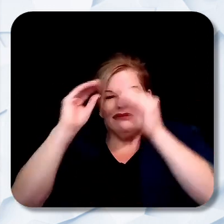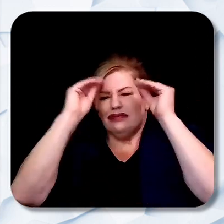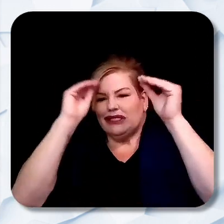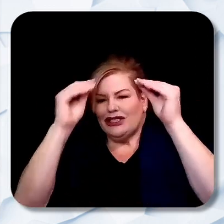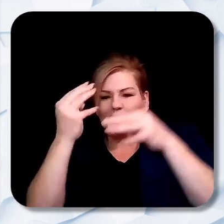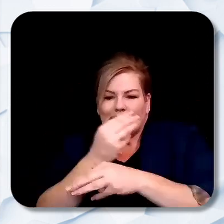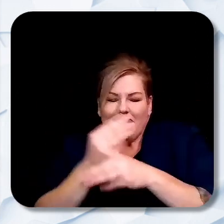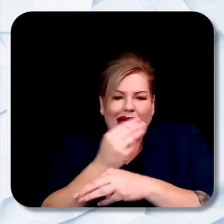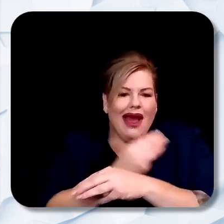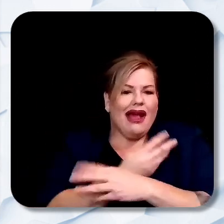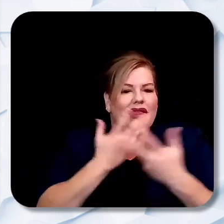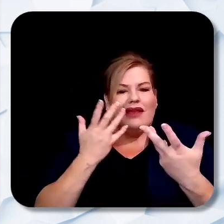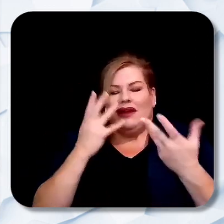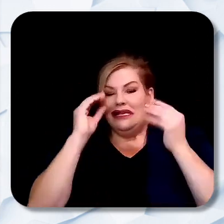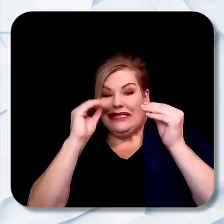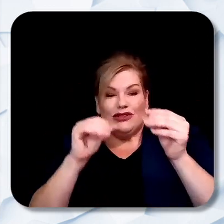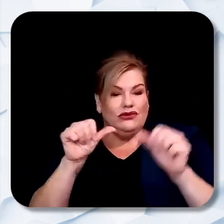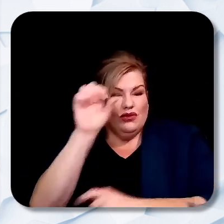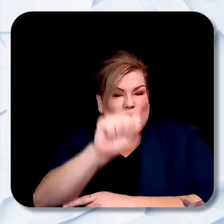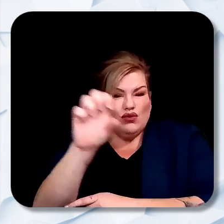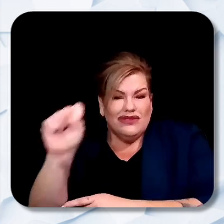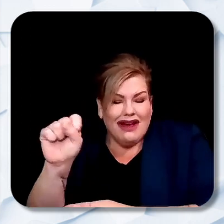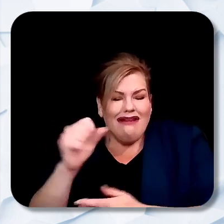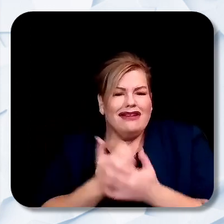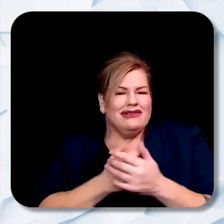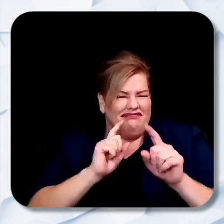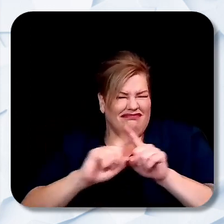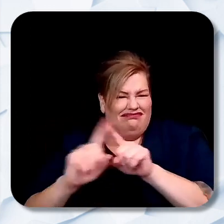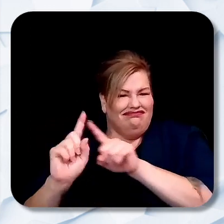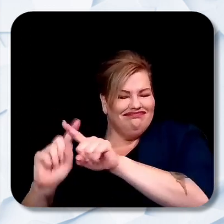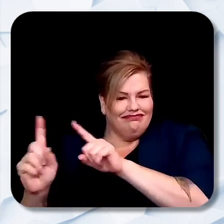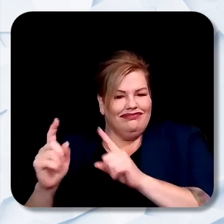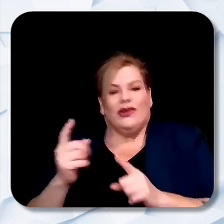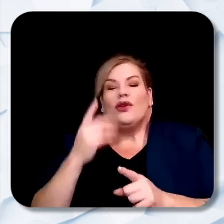even social sciences. And if you look at the bottom of the slide, we have health,